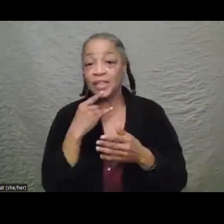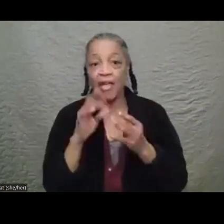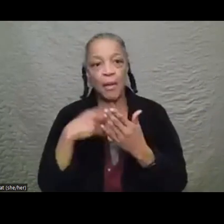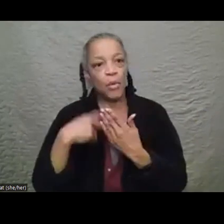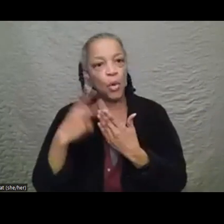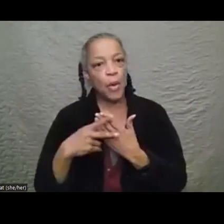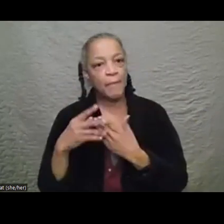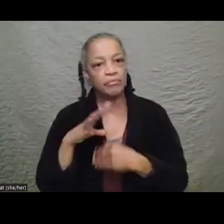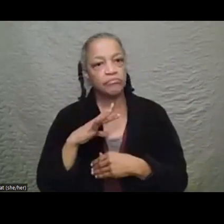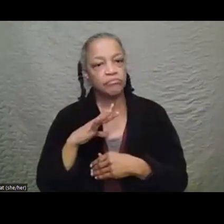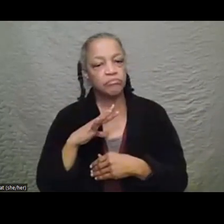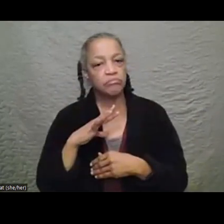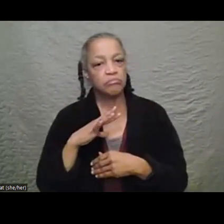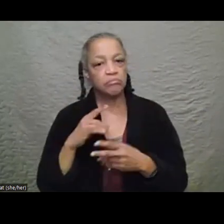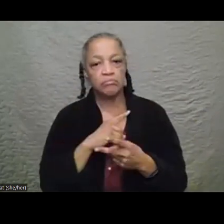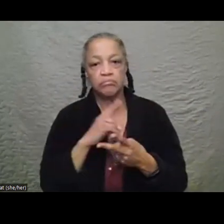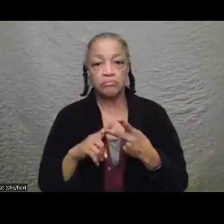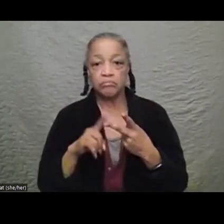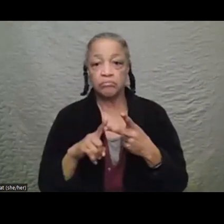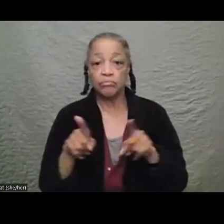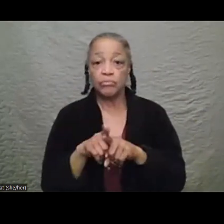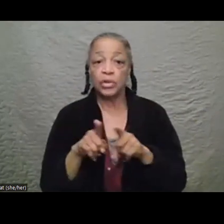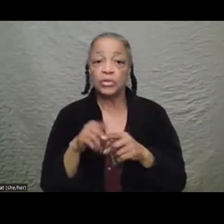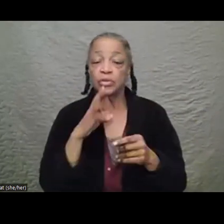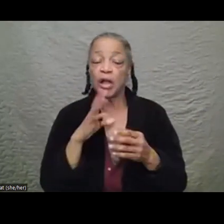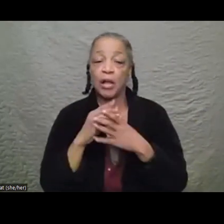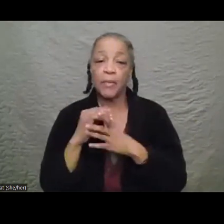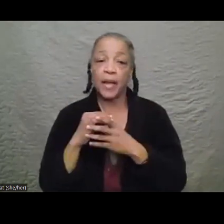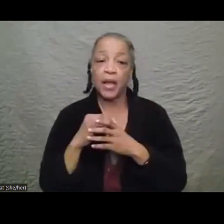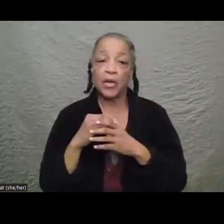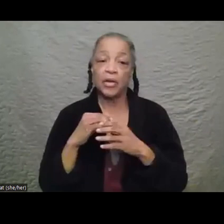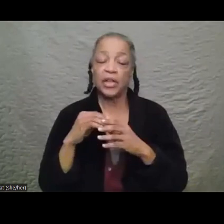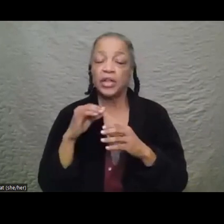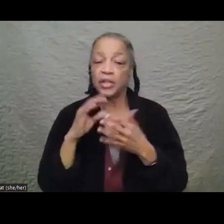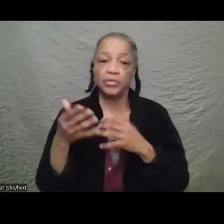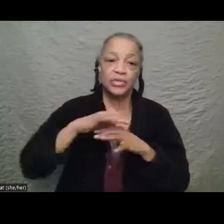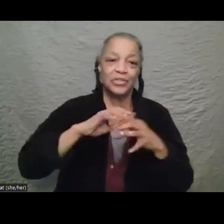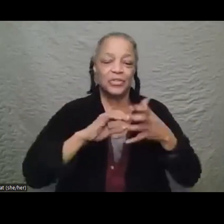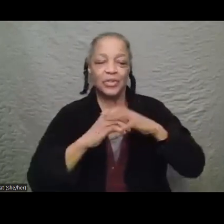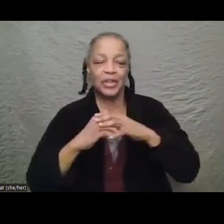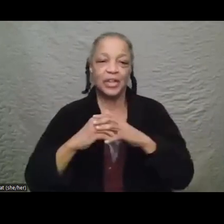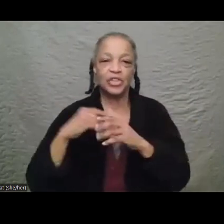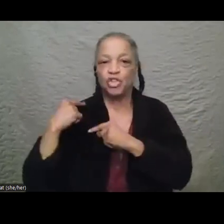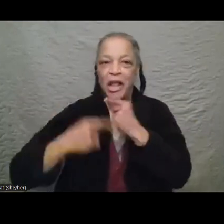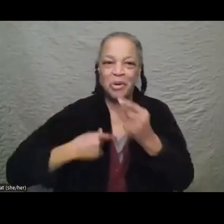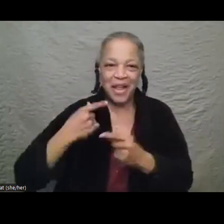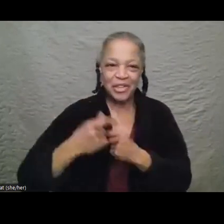Also, you all were speaking about intergenerational living , which is super important to me both